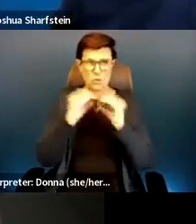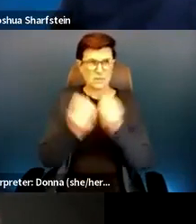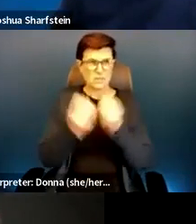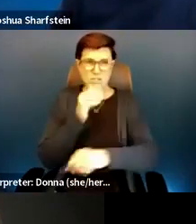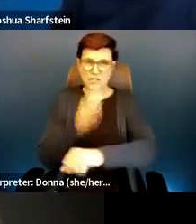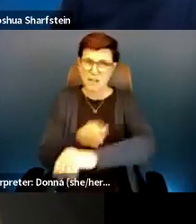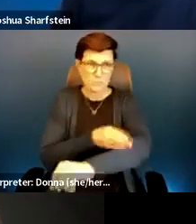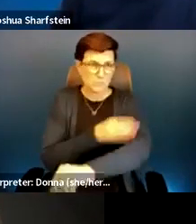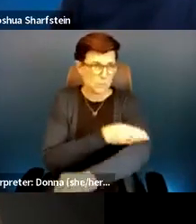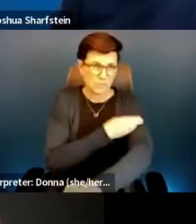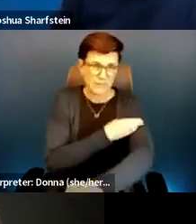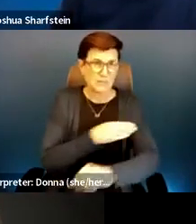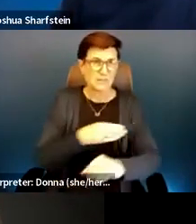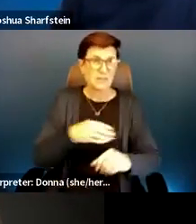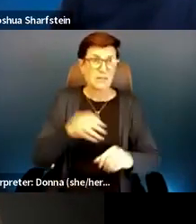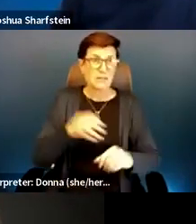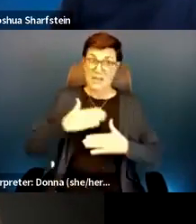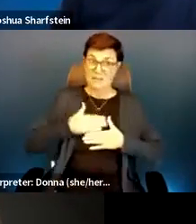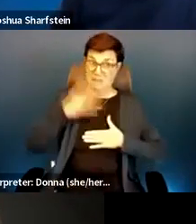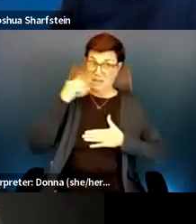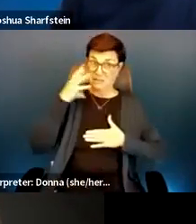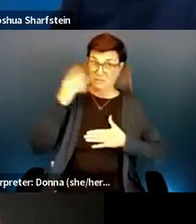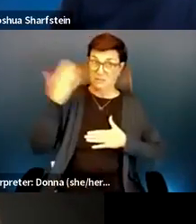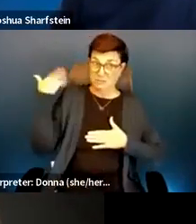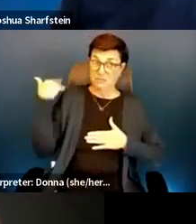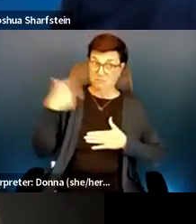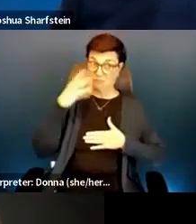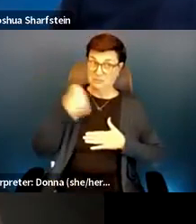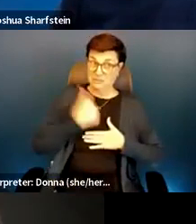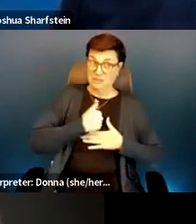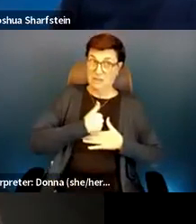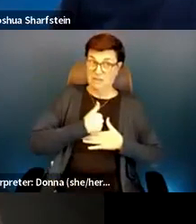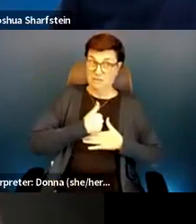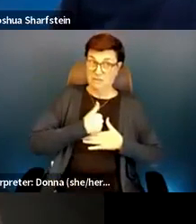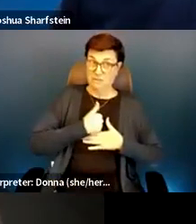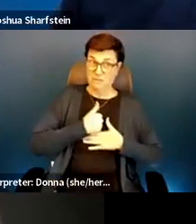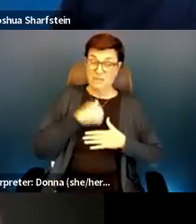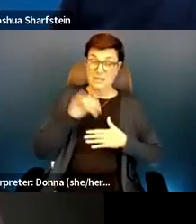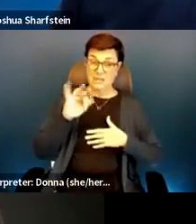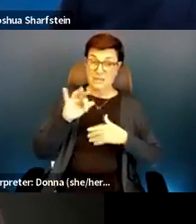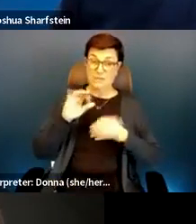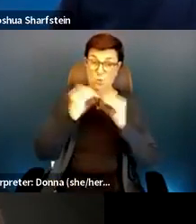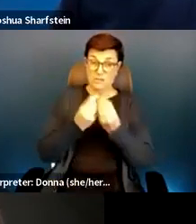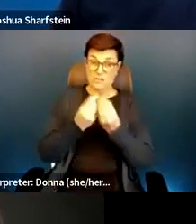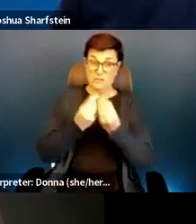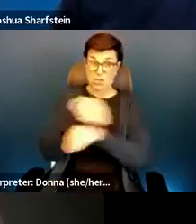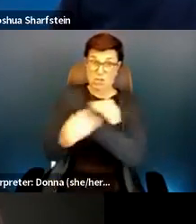This is a lived experience that I have with reorganizations, period. And I think to think